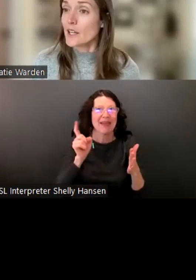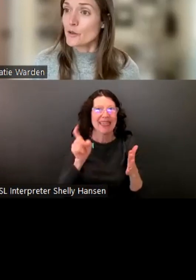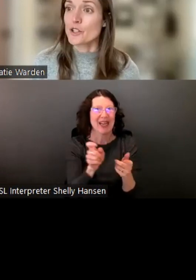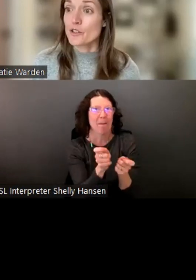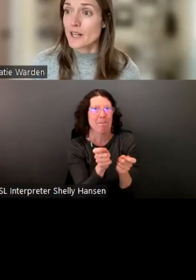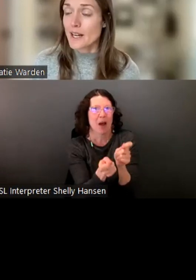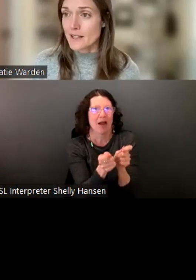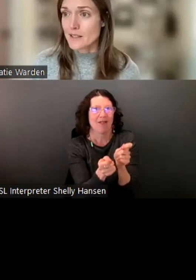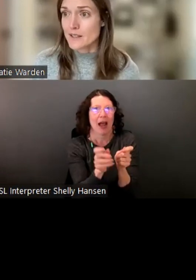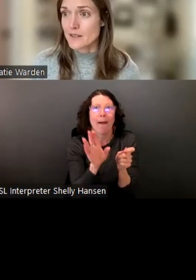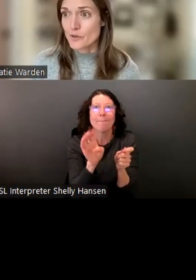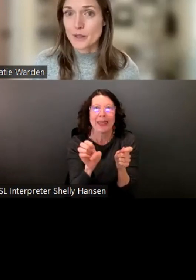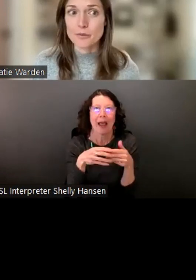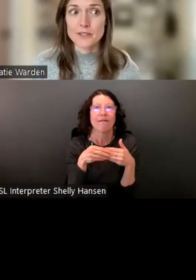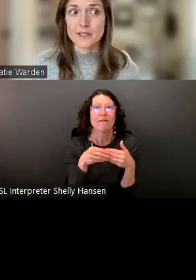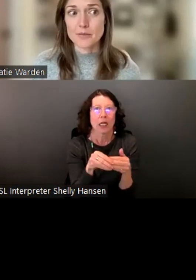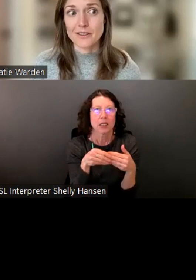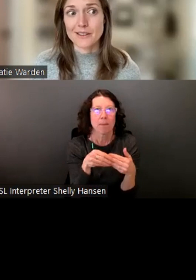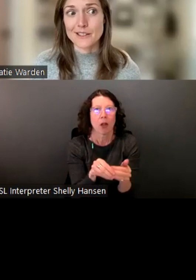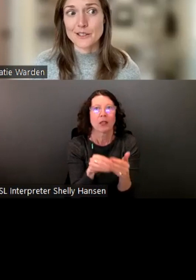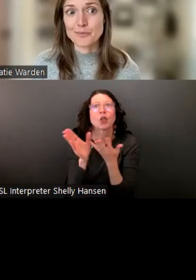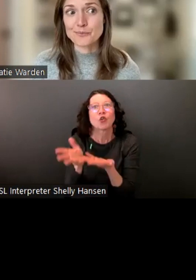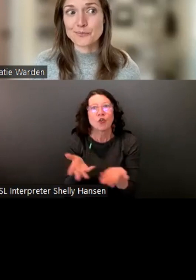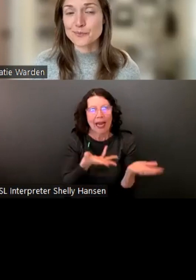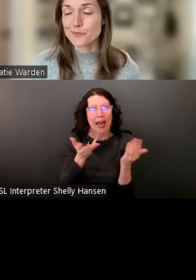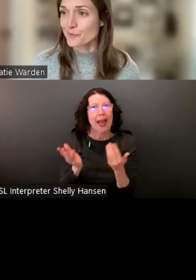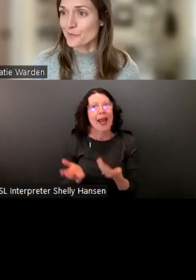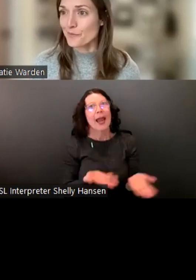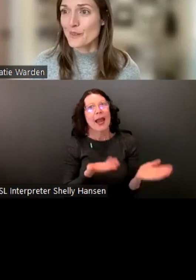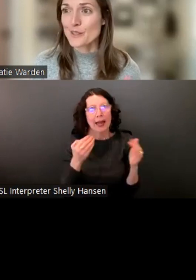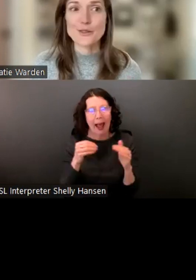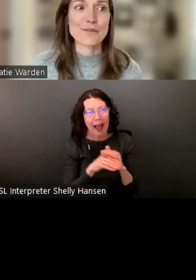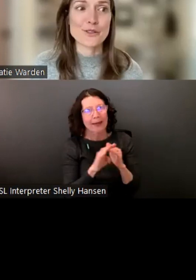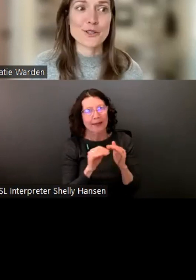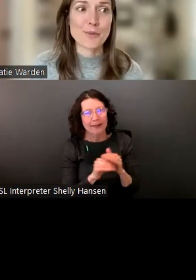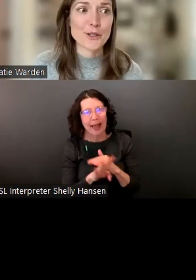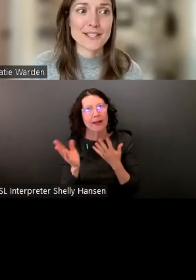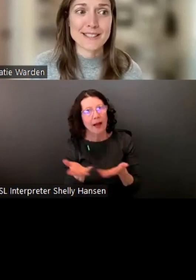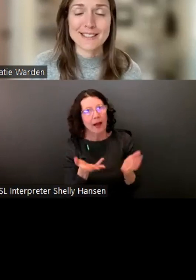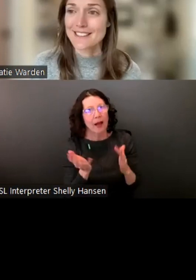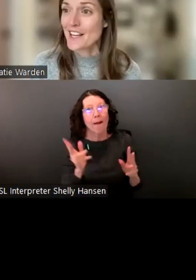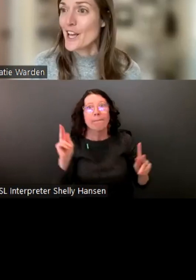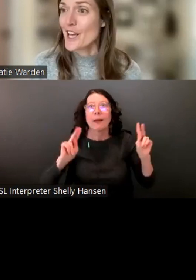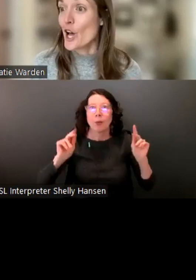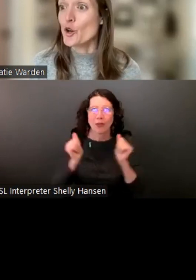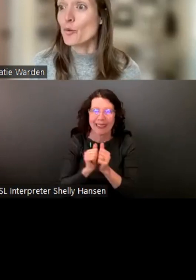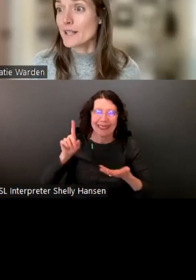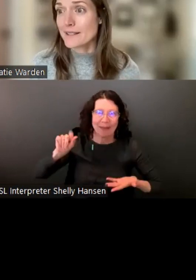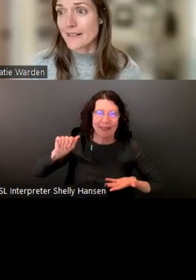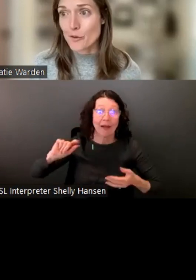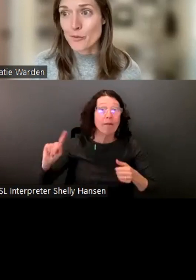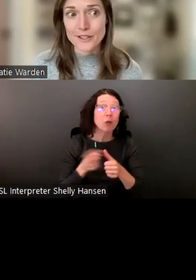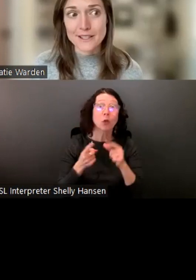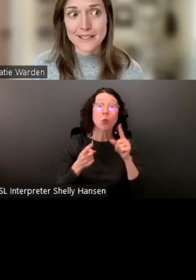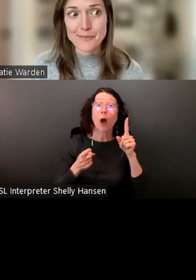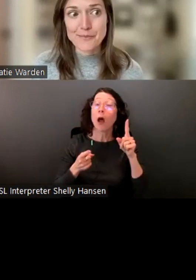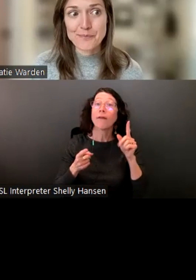in order to create access for people with disabilities. So that first policy is a no pets allowed policy.